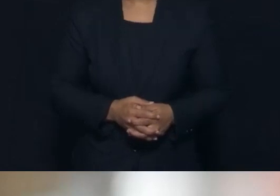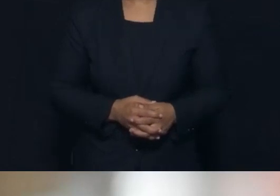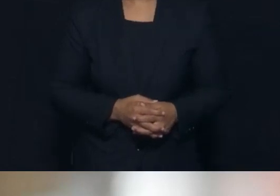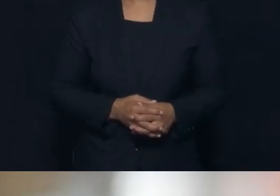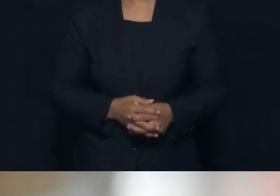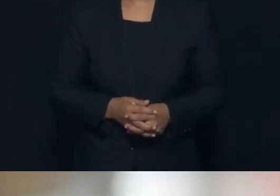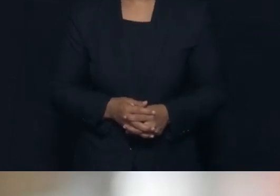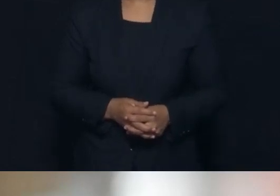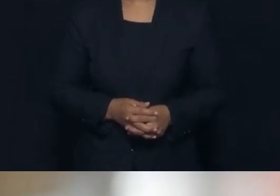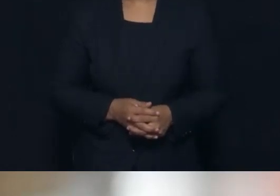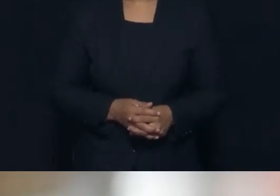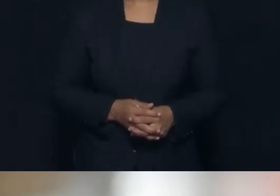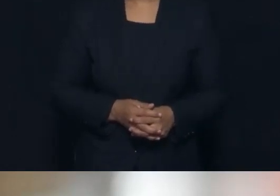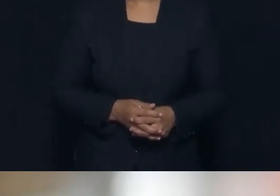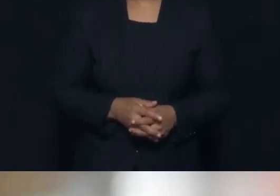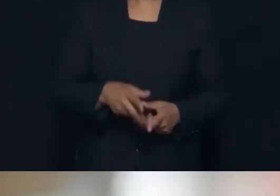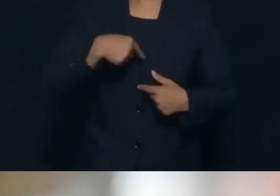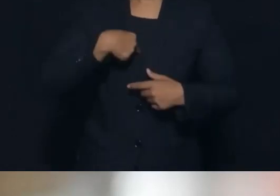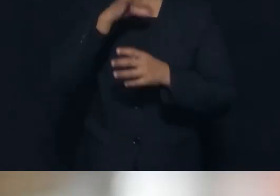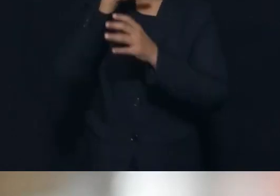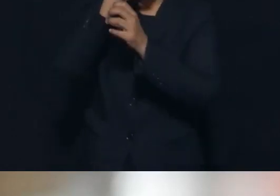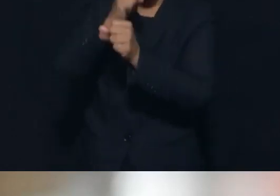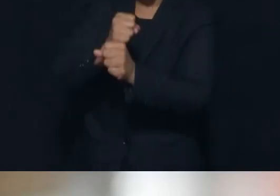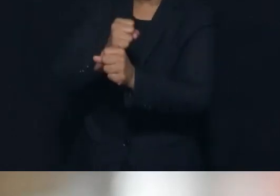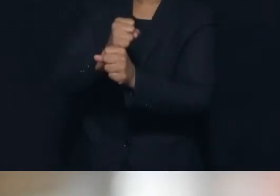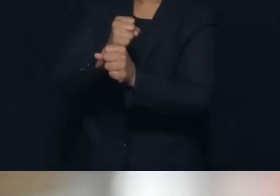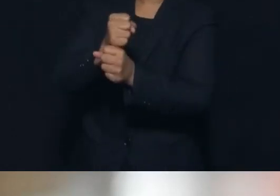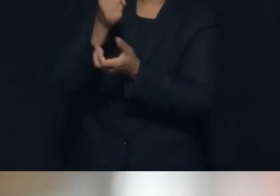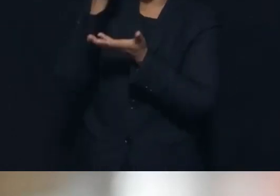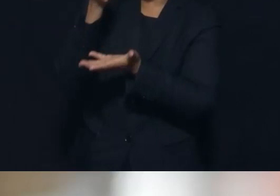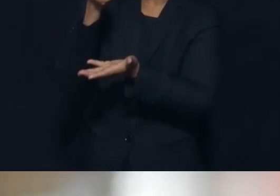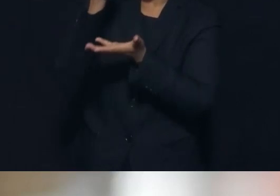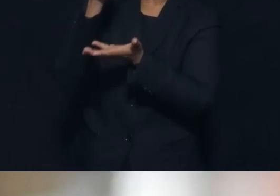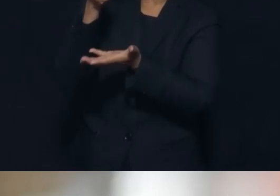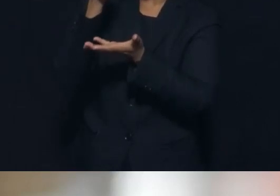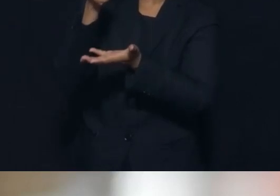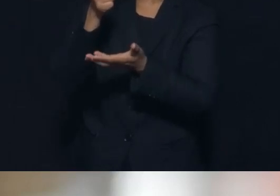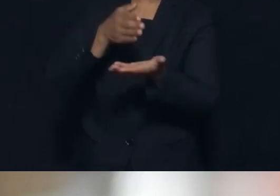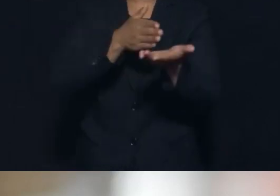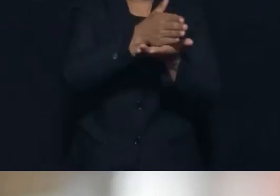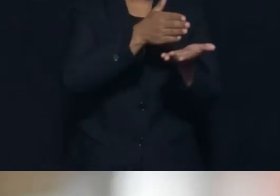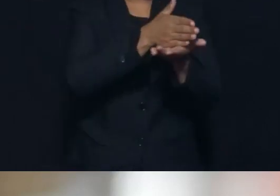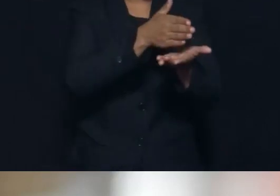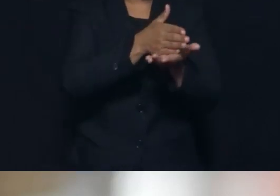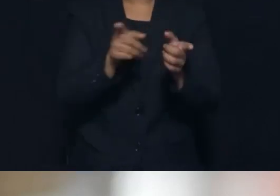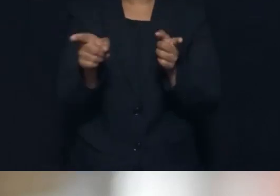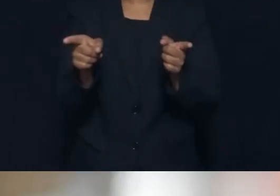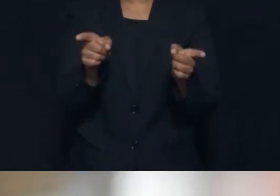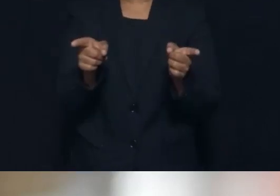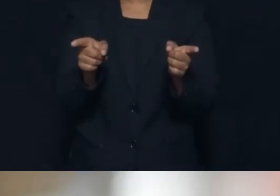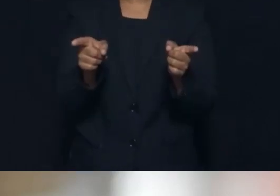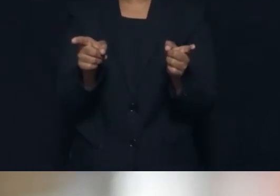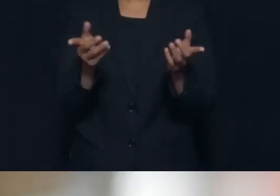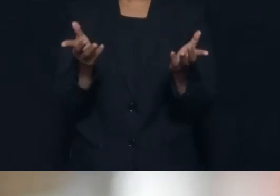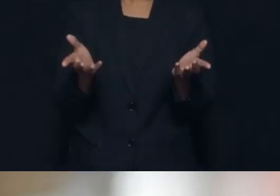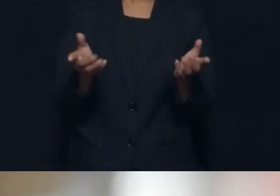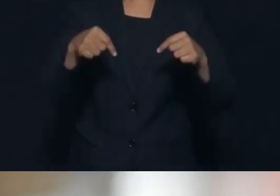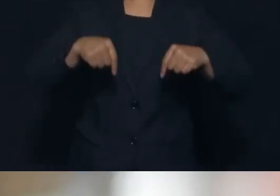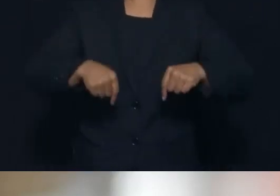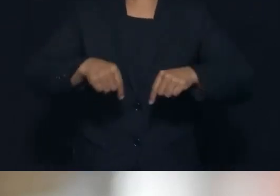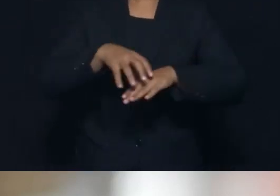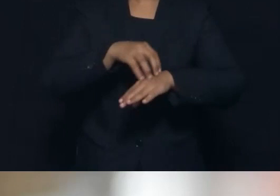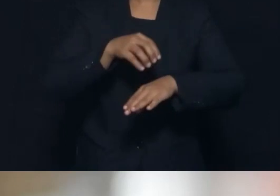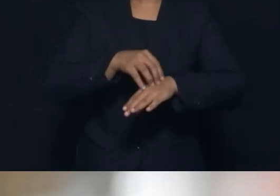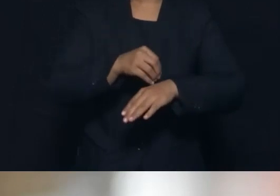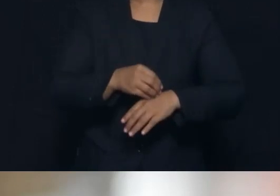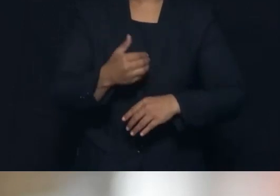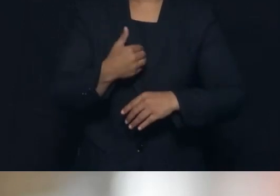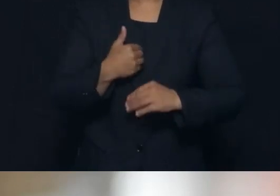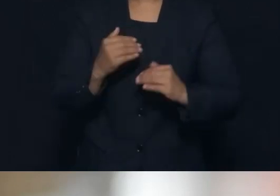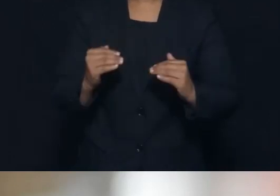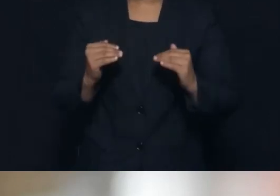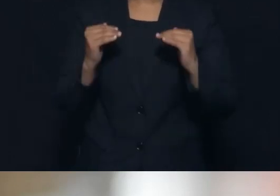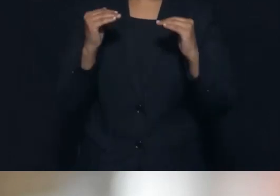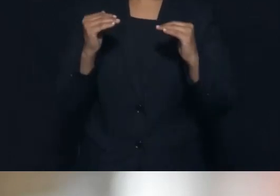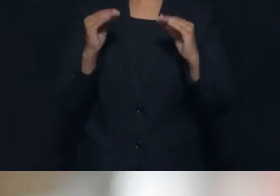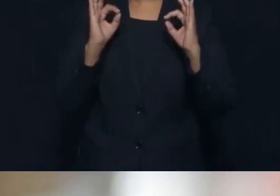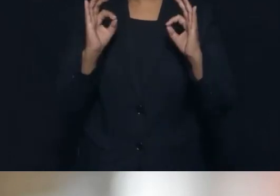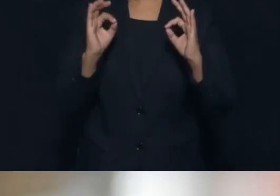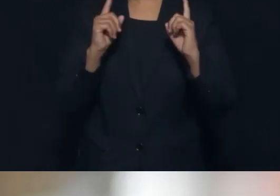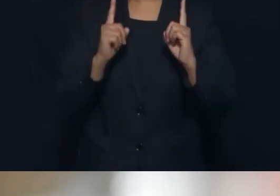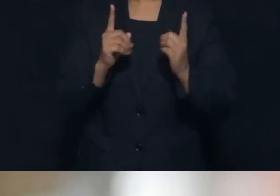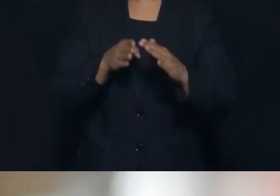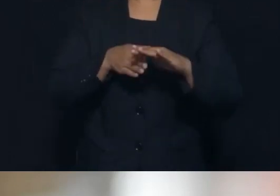thank you very much